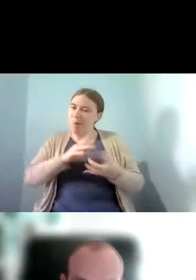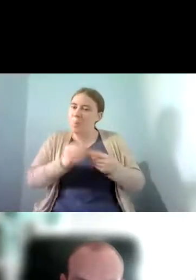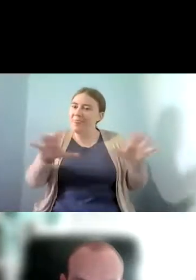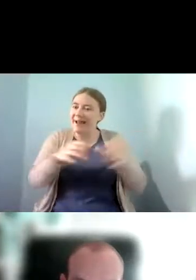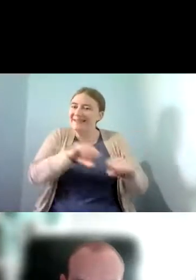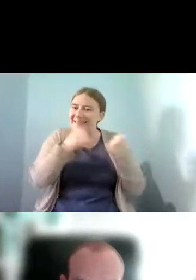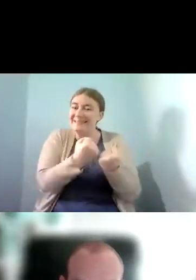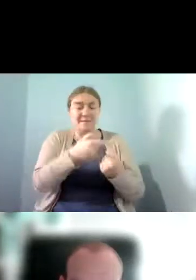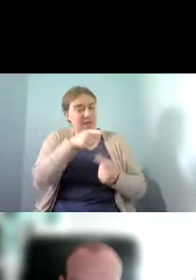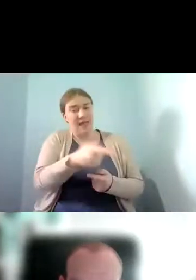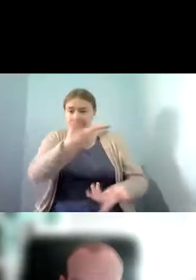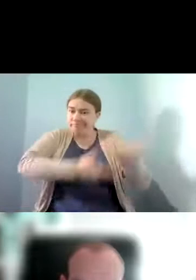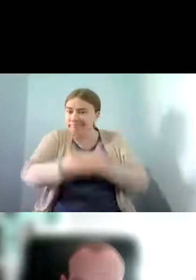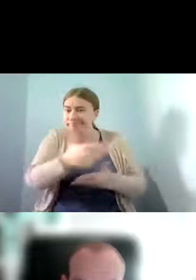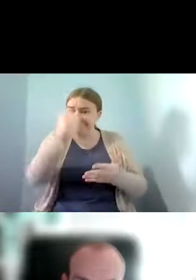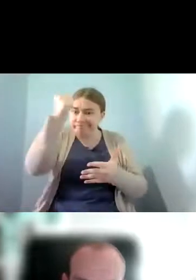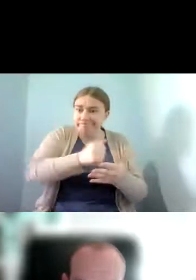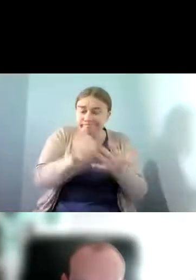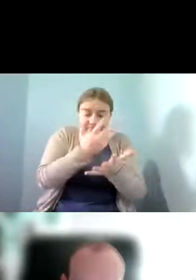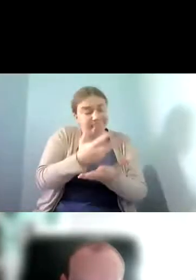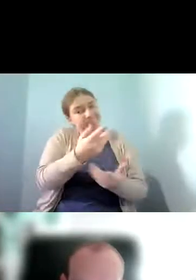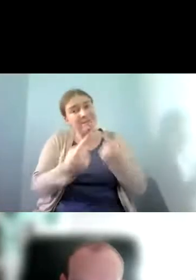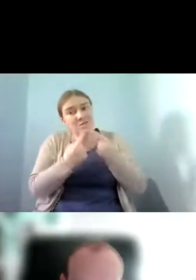needed to ensure the structures work from a fisheries perspective